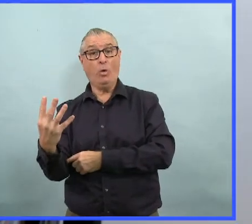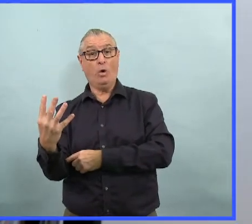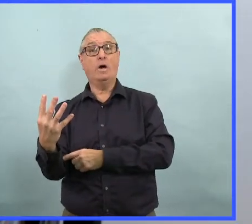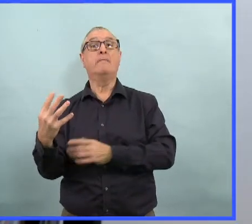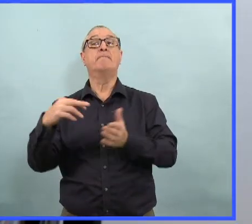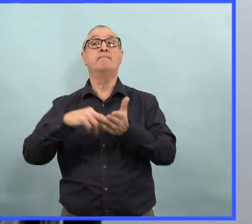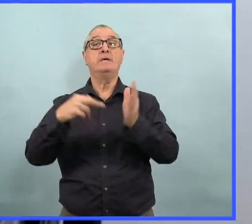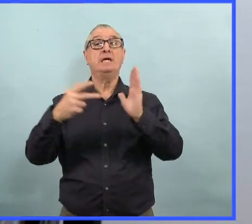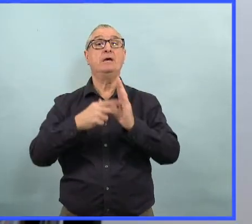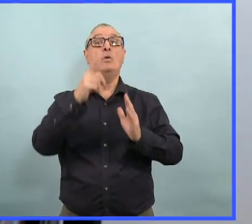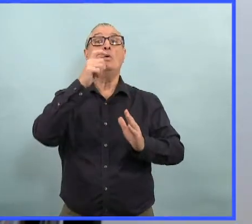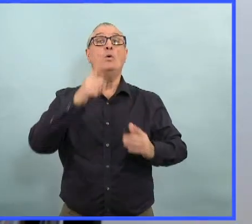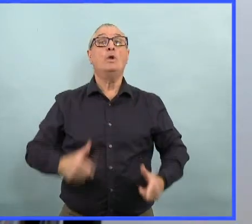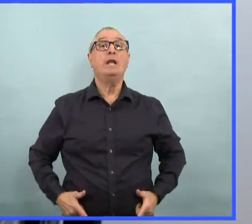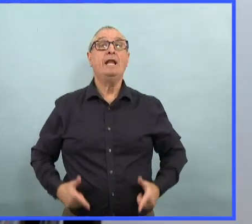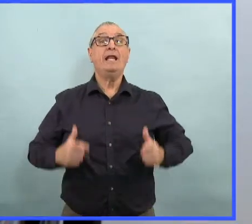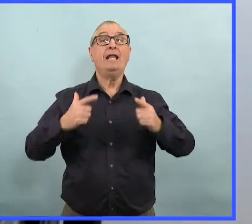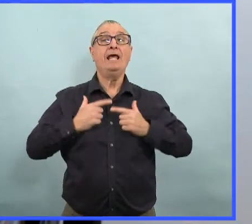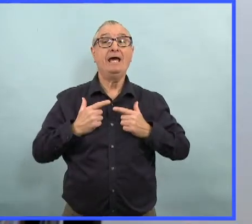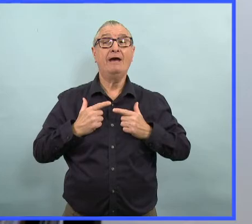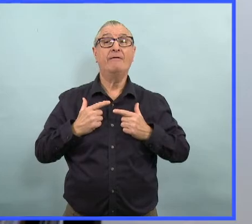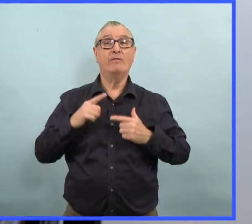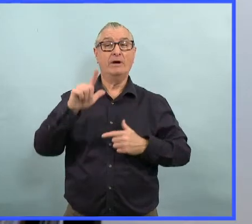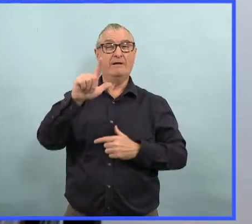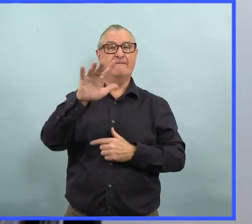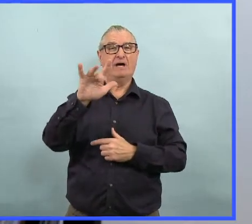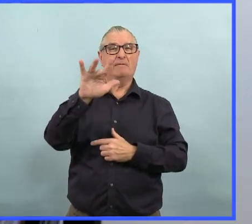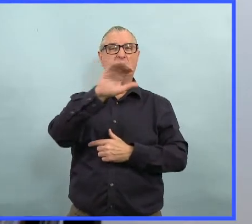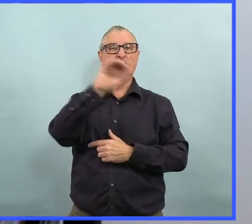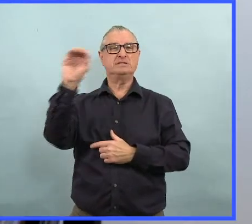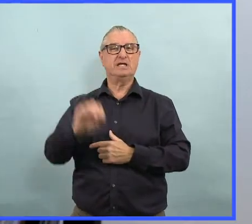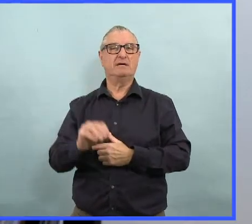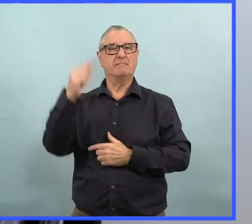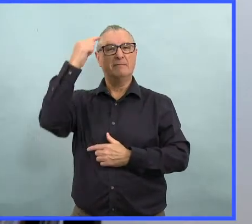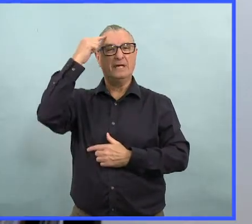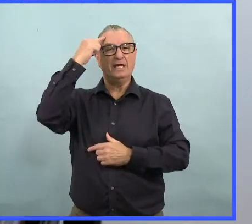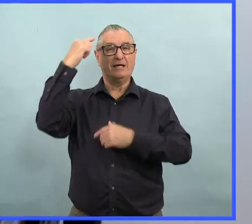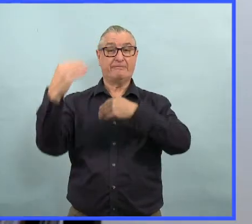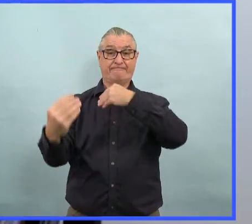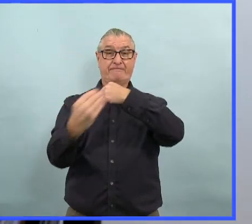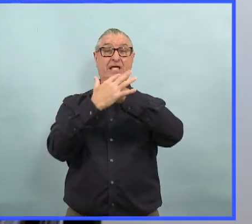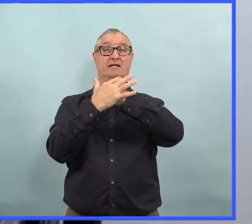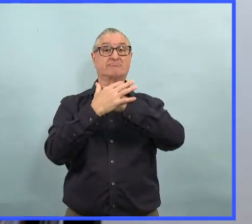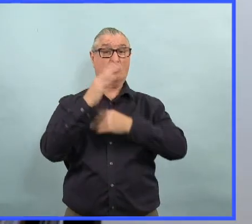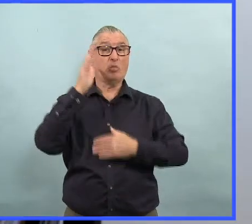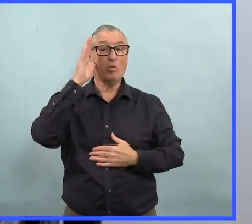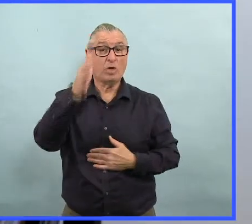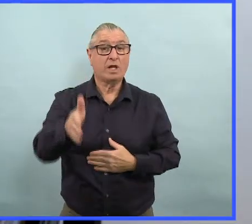that's a really alarming finding and while it is more common in people who experienced severe covet